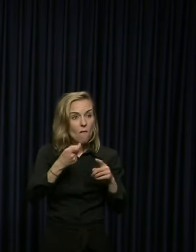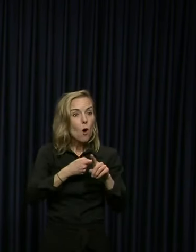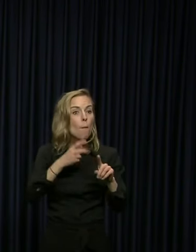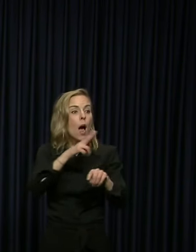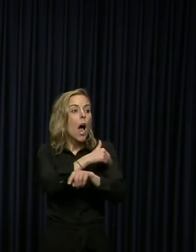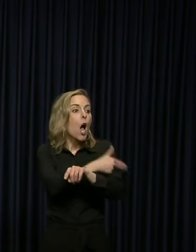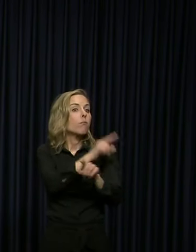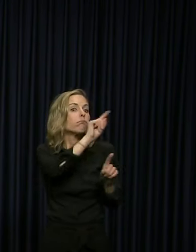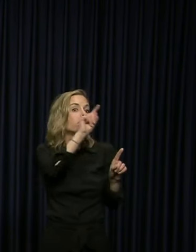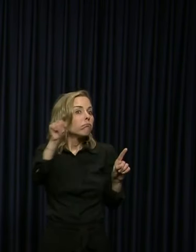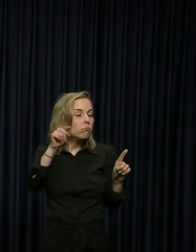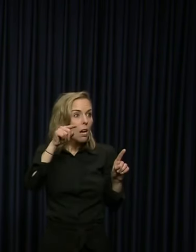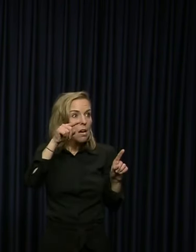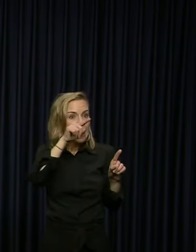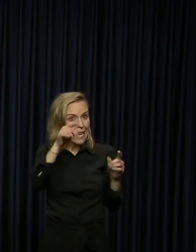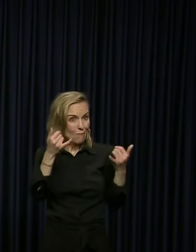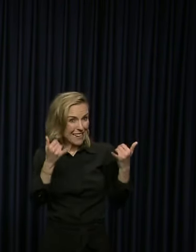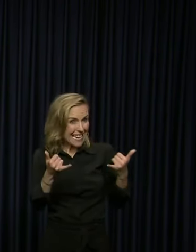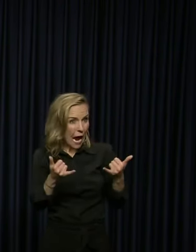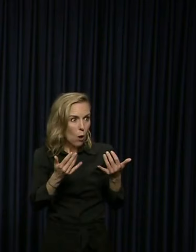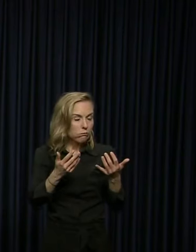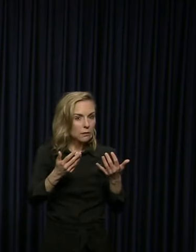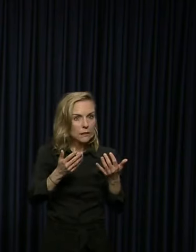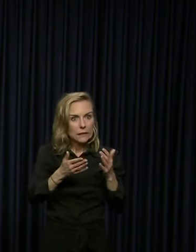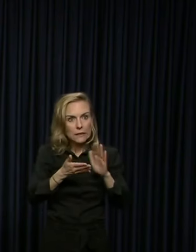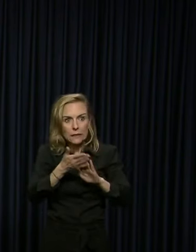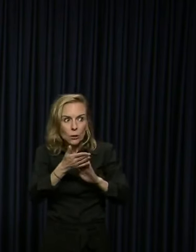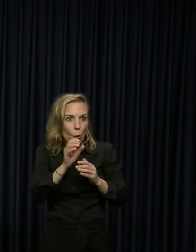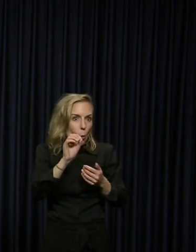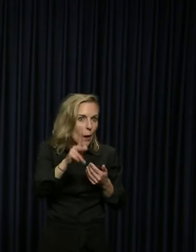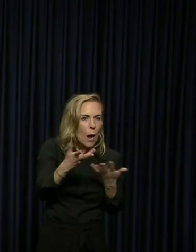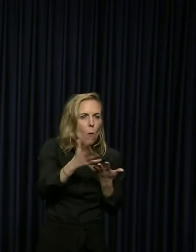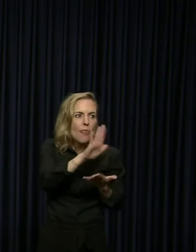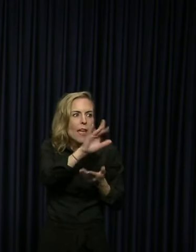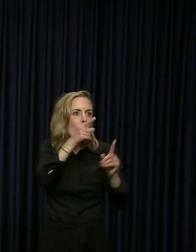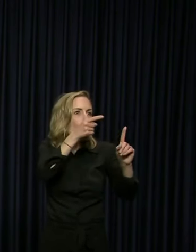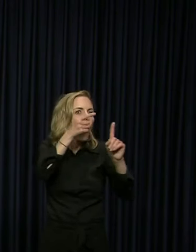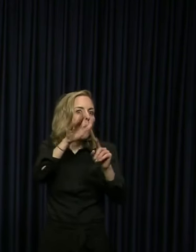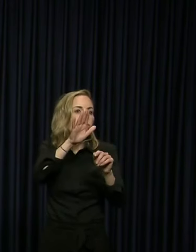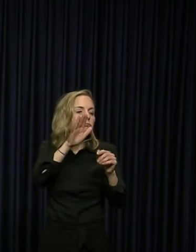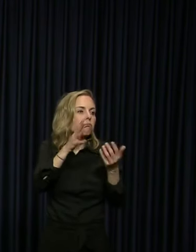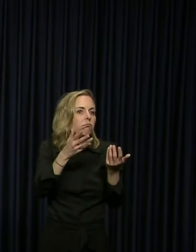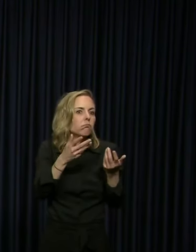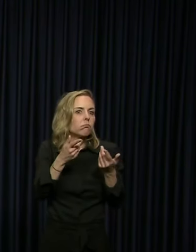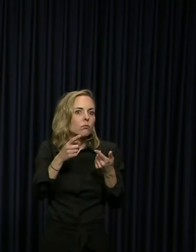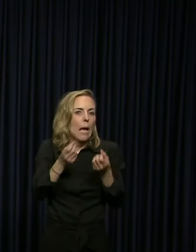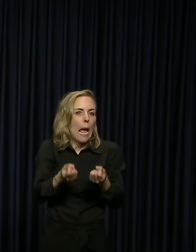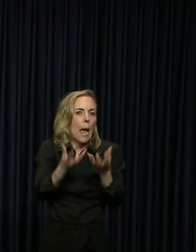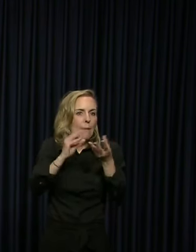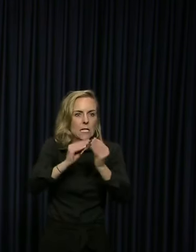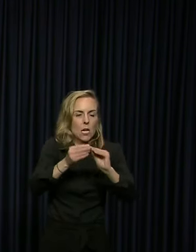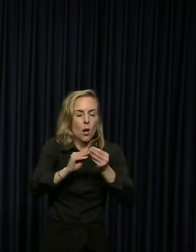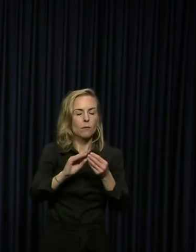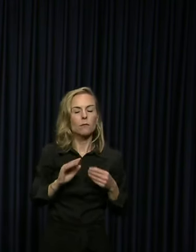BUT THE CHALLENGE IS WHEN YOU SEE THE SPIKE, EVEN IF IT'S